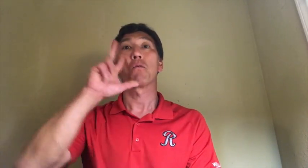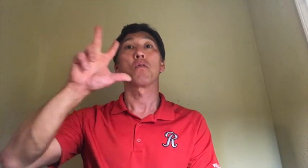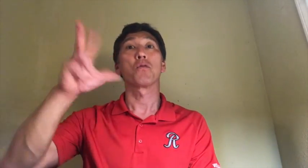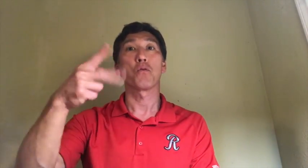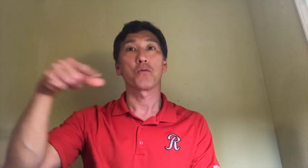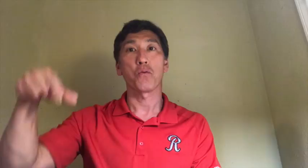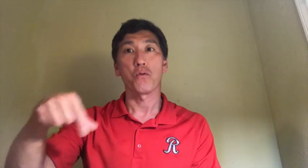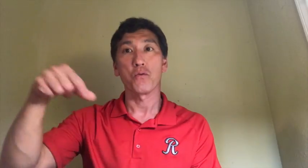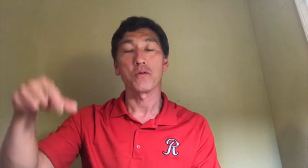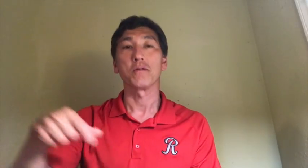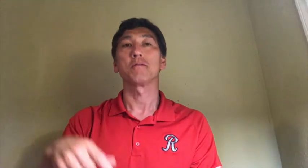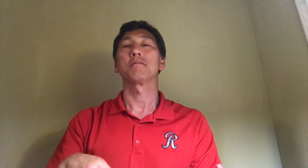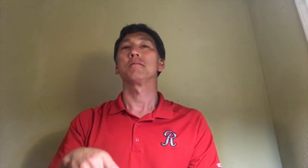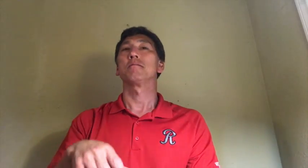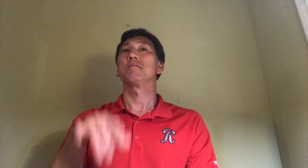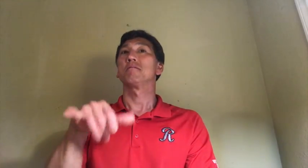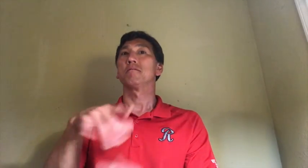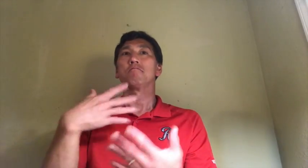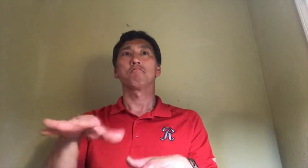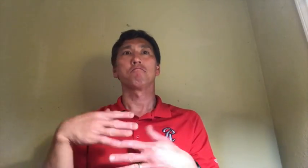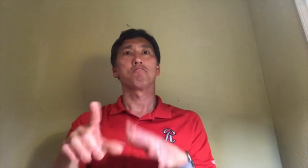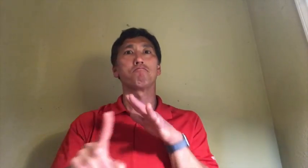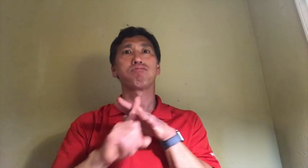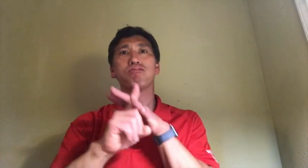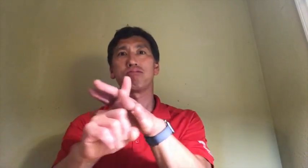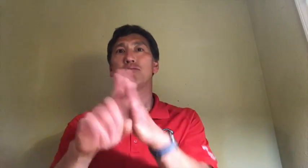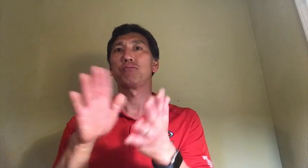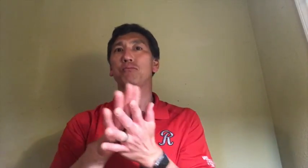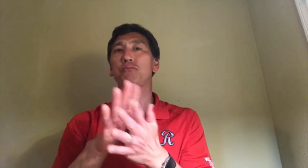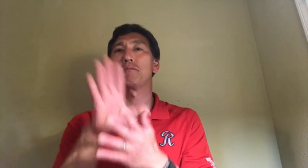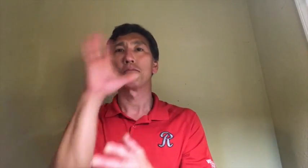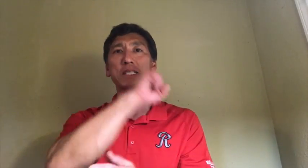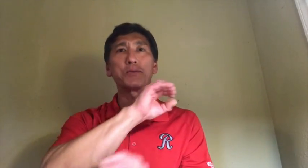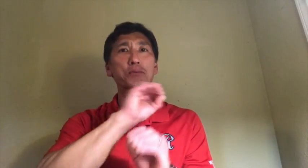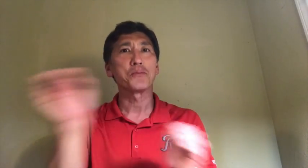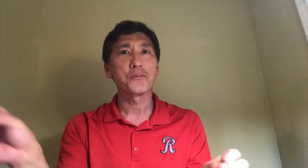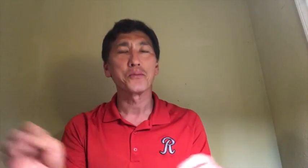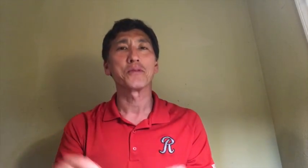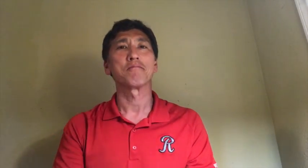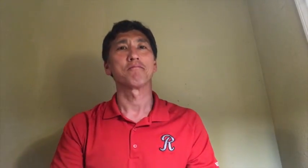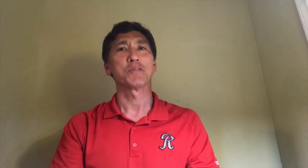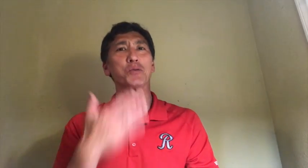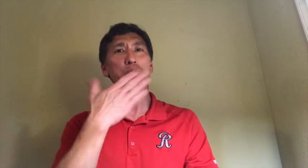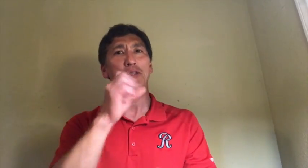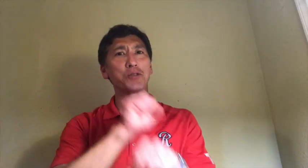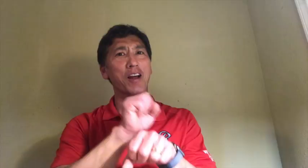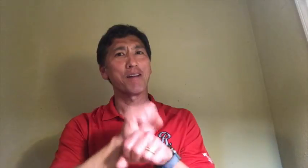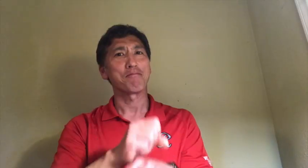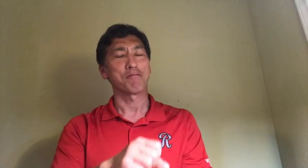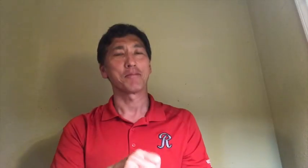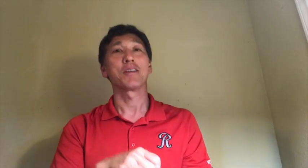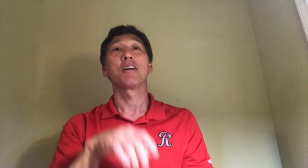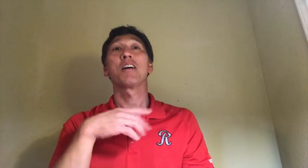intended for our third quarter. The student the students have not missed any school days.